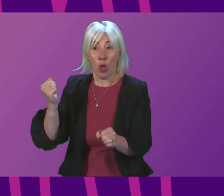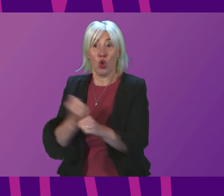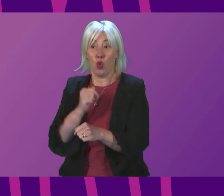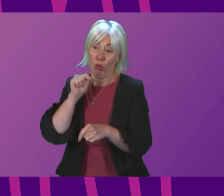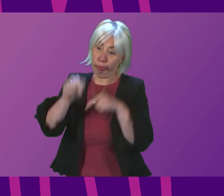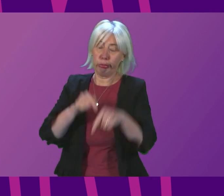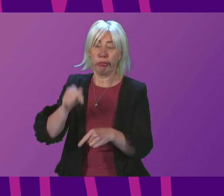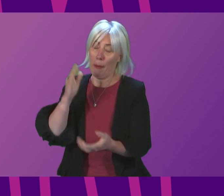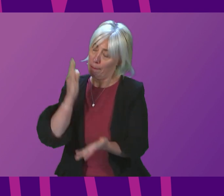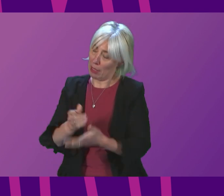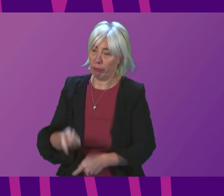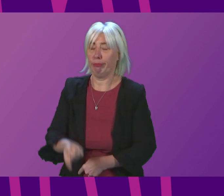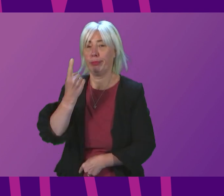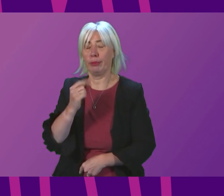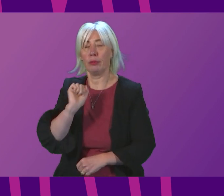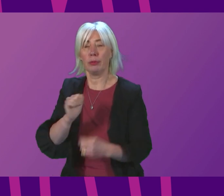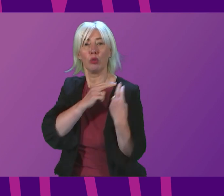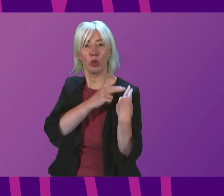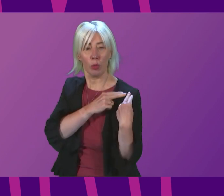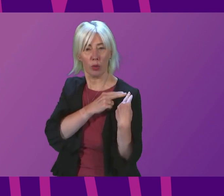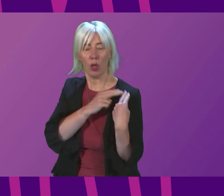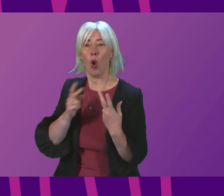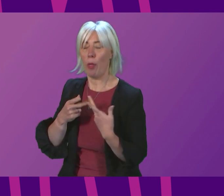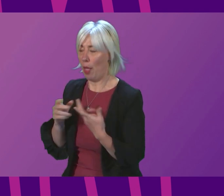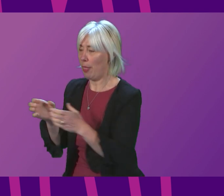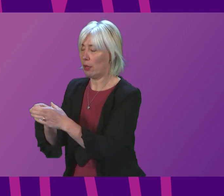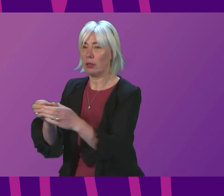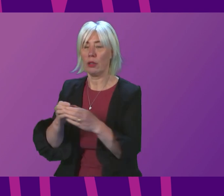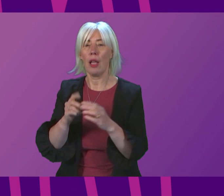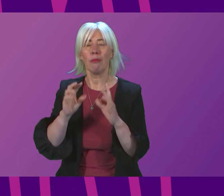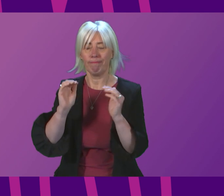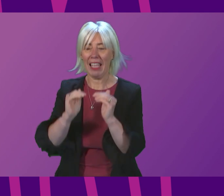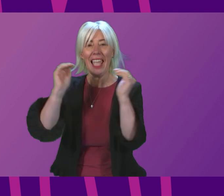In partnership with key stakeholders, we are implementing equally safe, which is Scotland’s